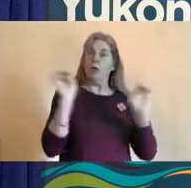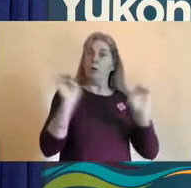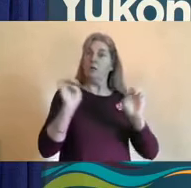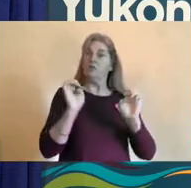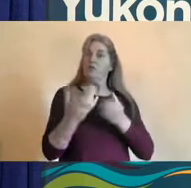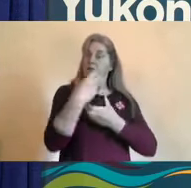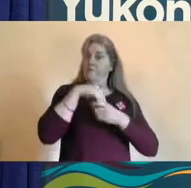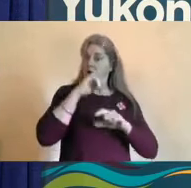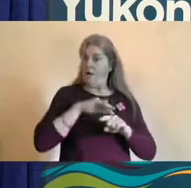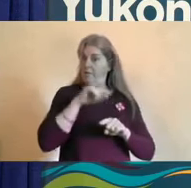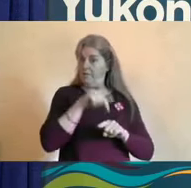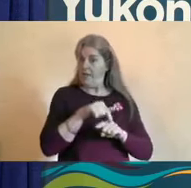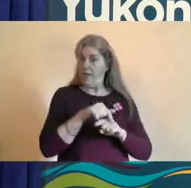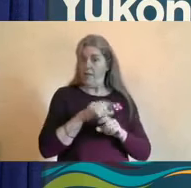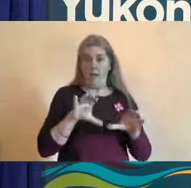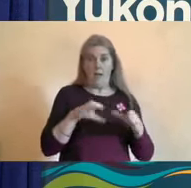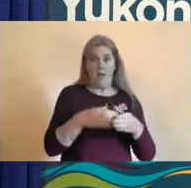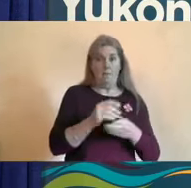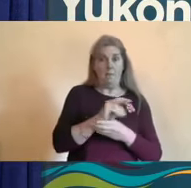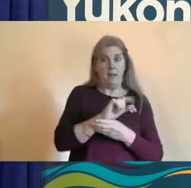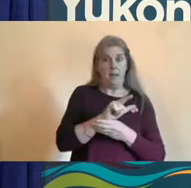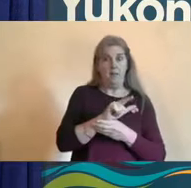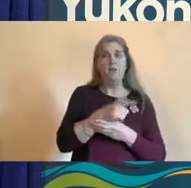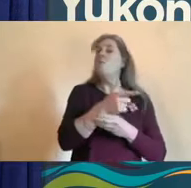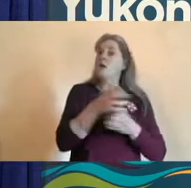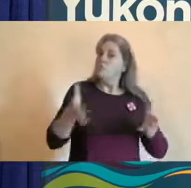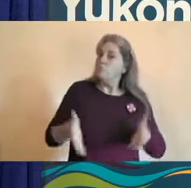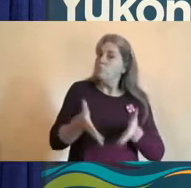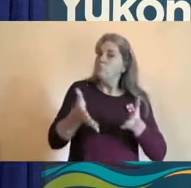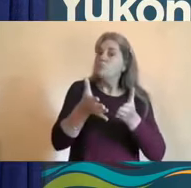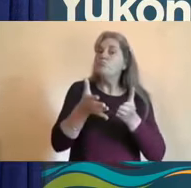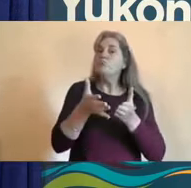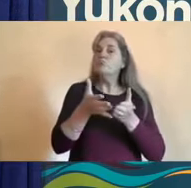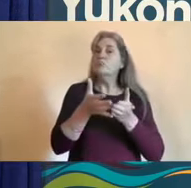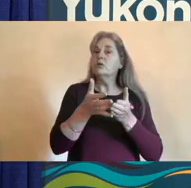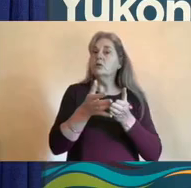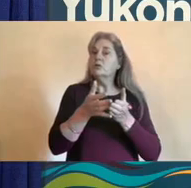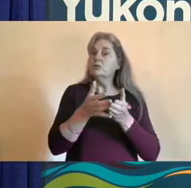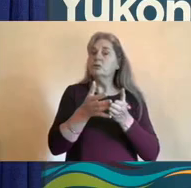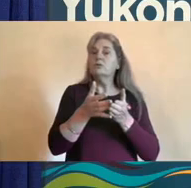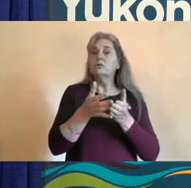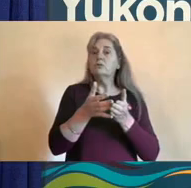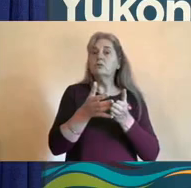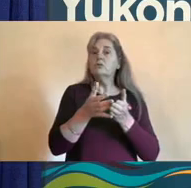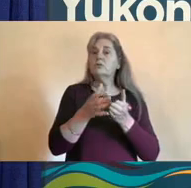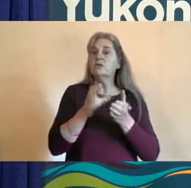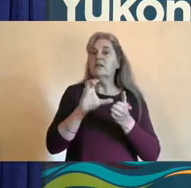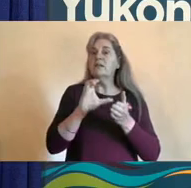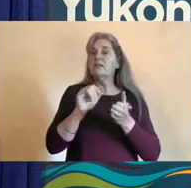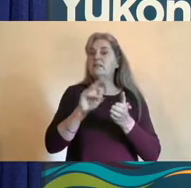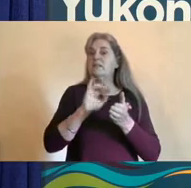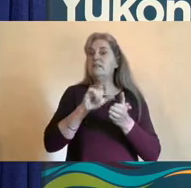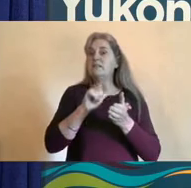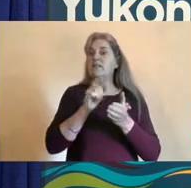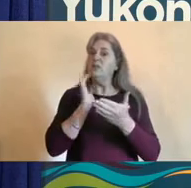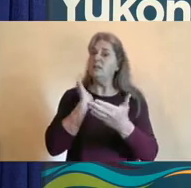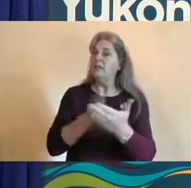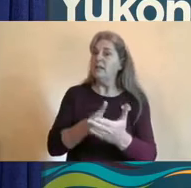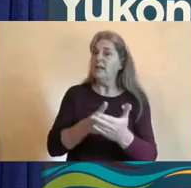Is this youth panel going to encourage the kind of civil disobedience that has been going